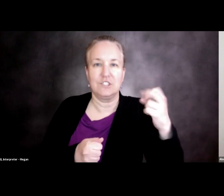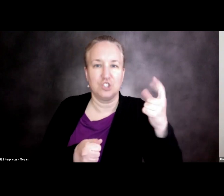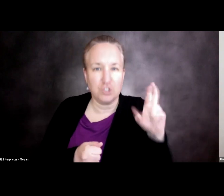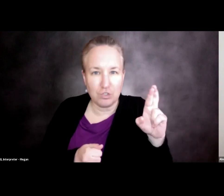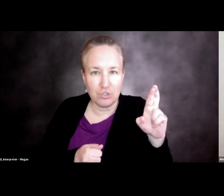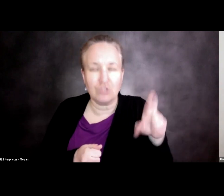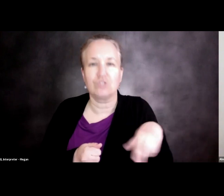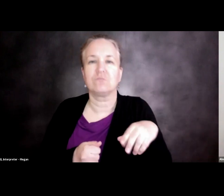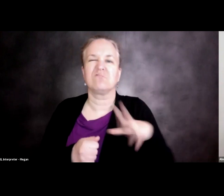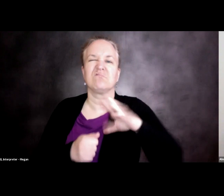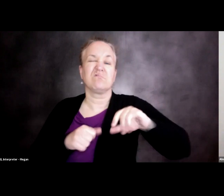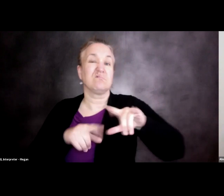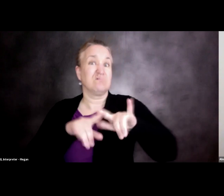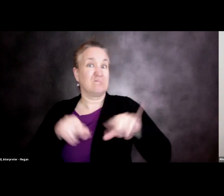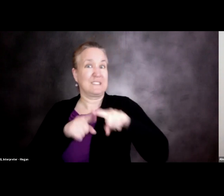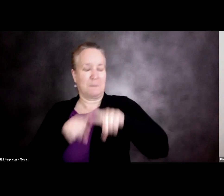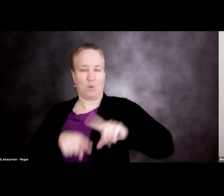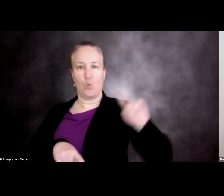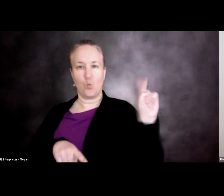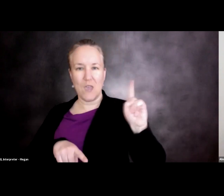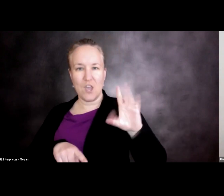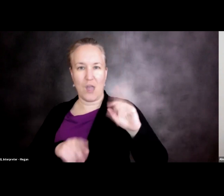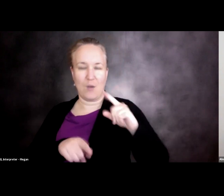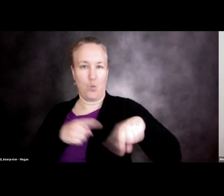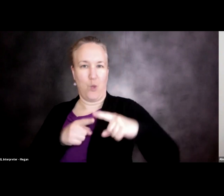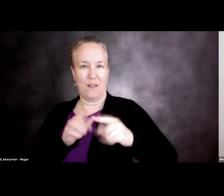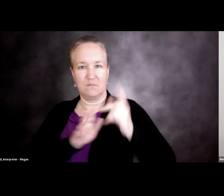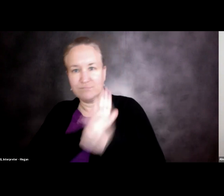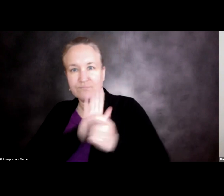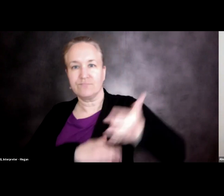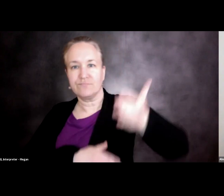And depending on place and period in the 19th century.